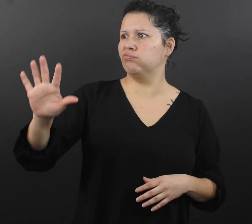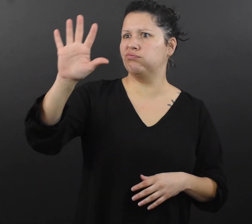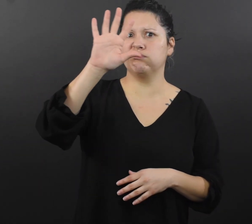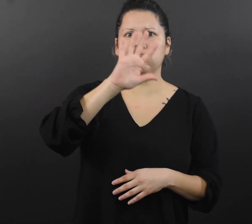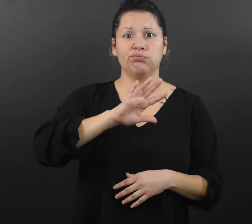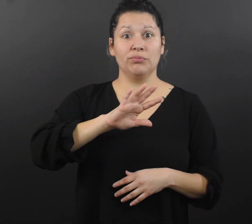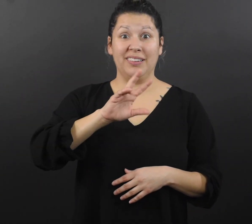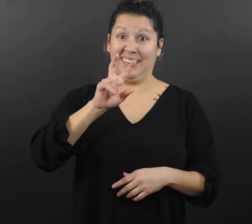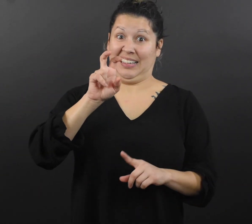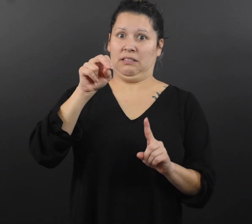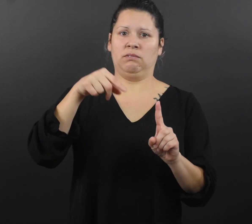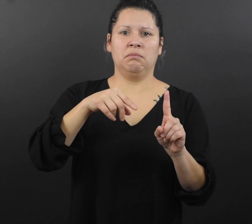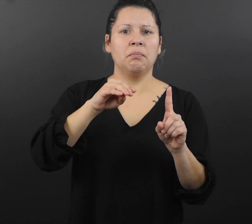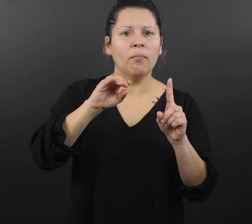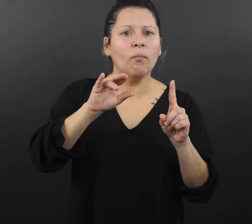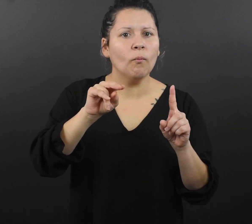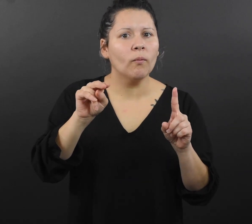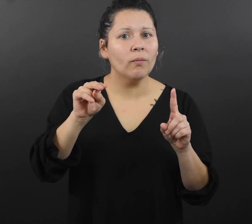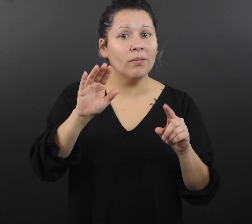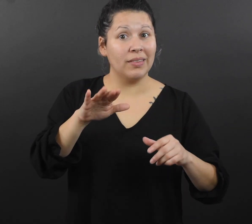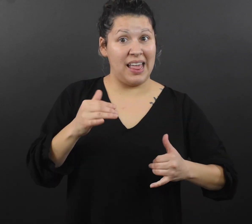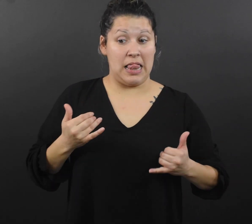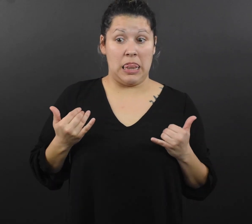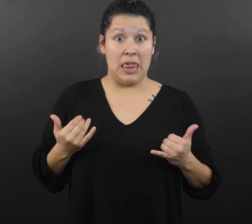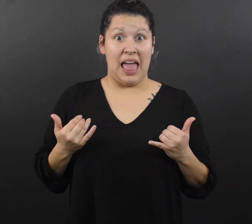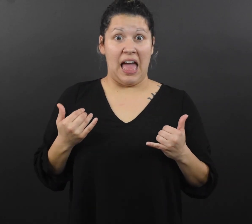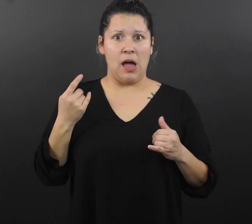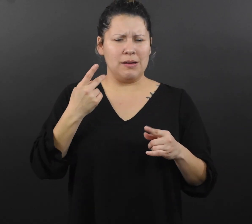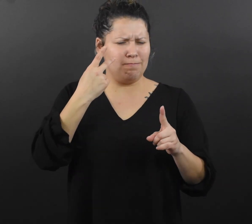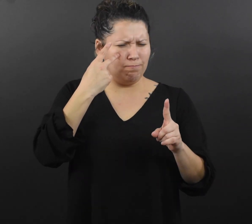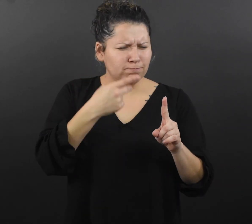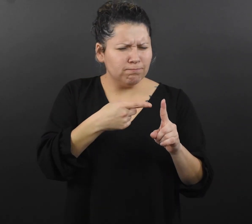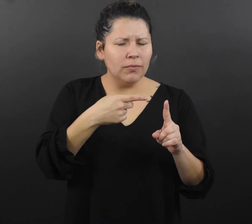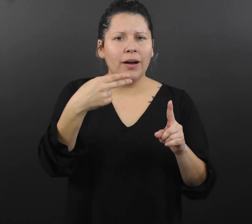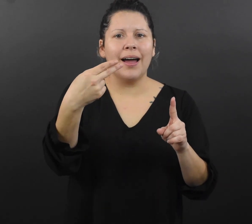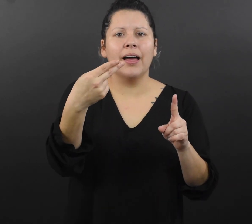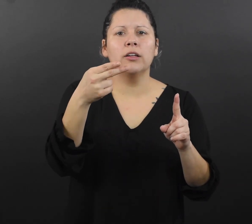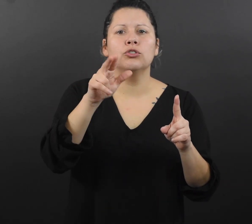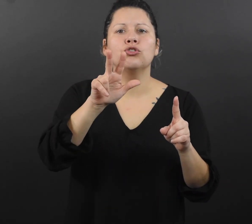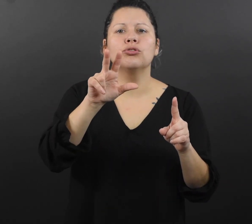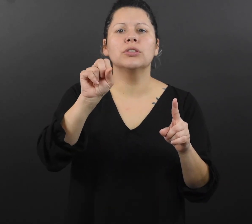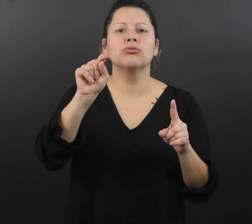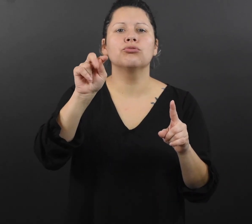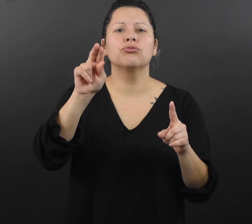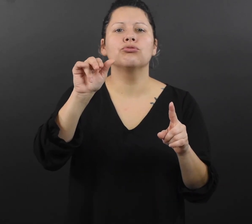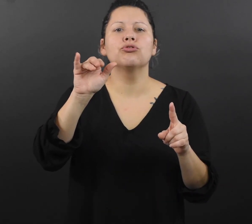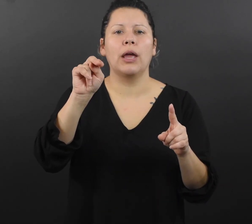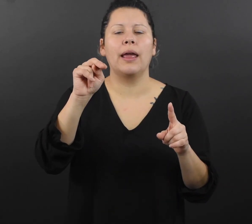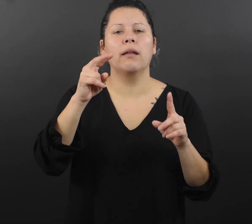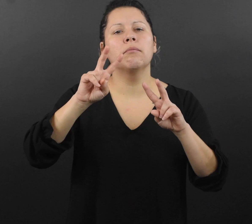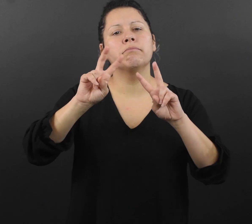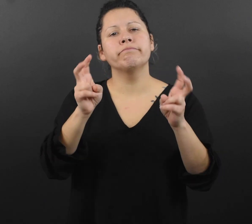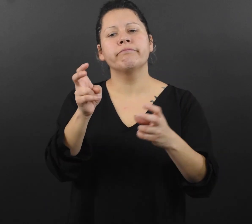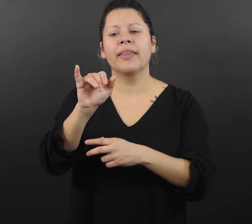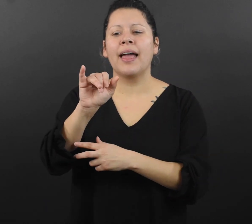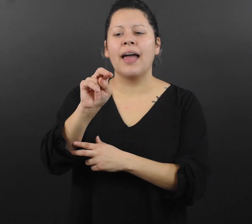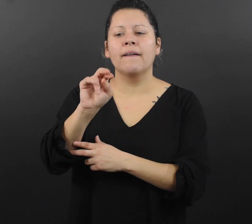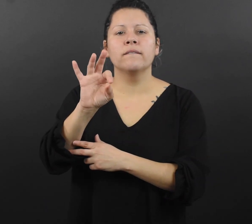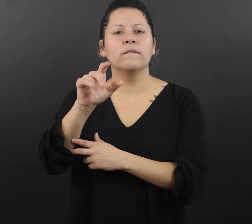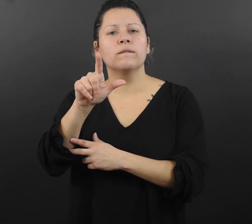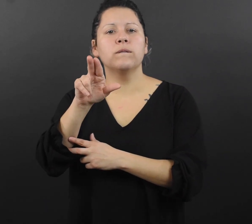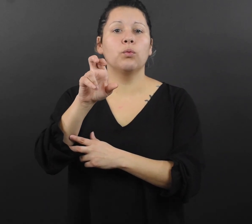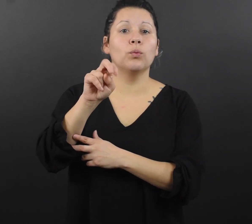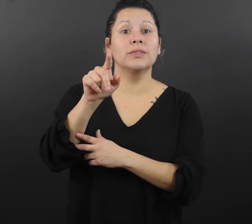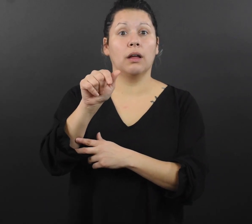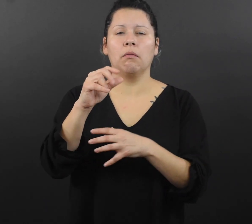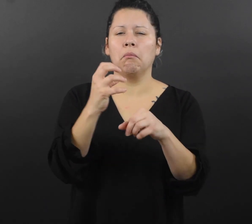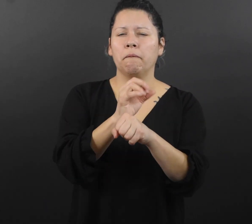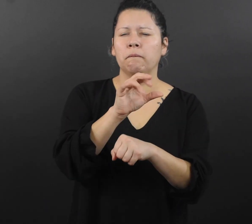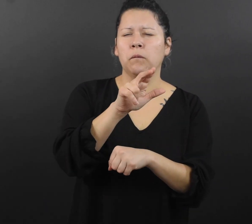and it has even started in Minnesota. Right now, we are seeing the ‘H3’ strain (Influenza A).